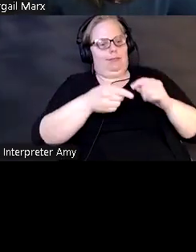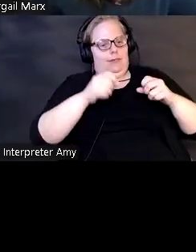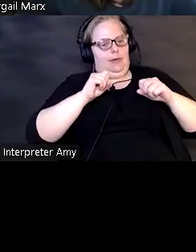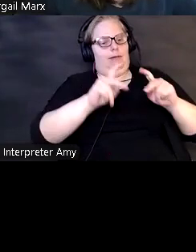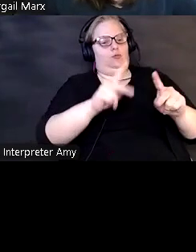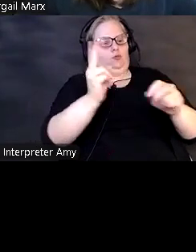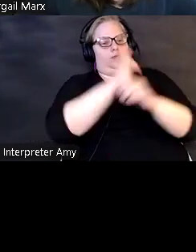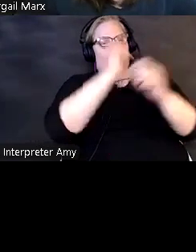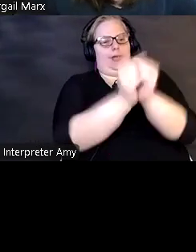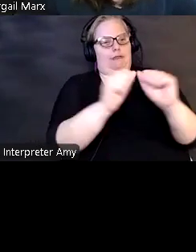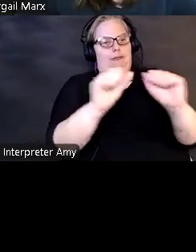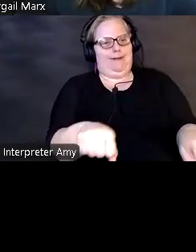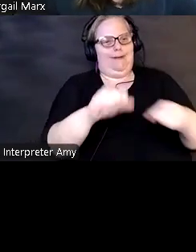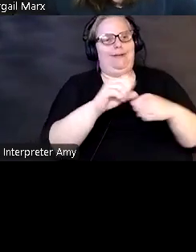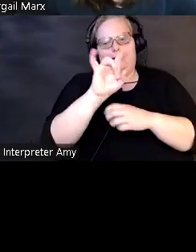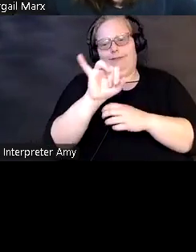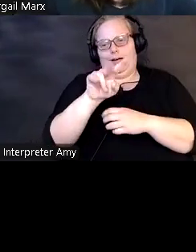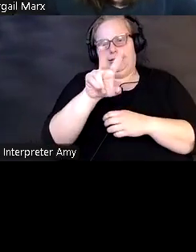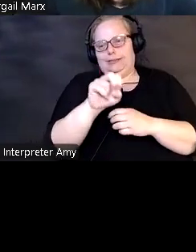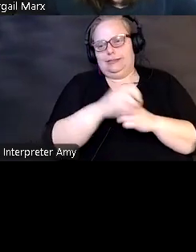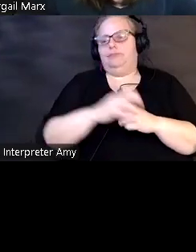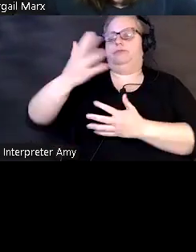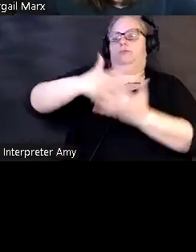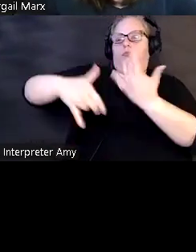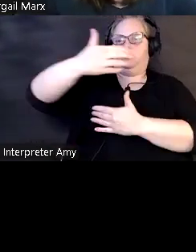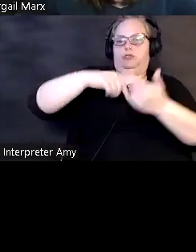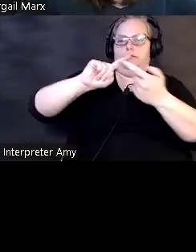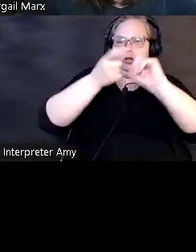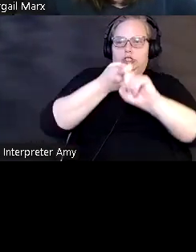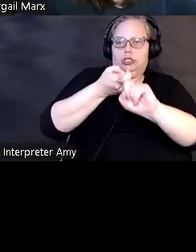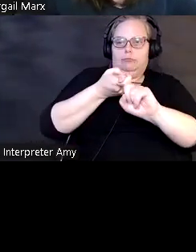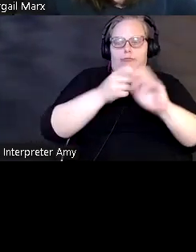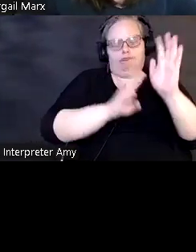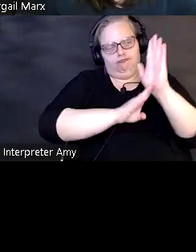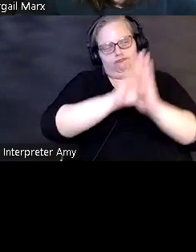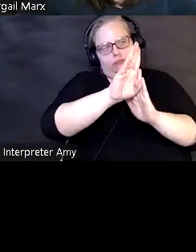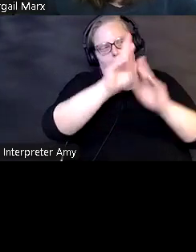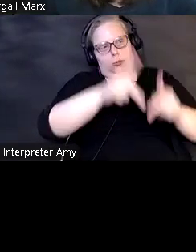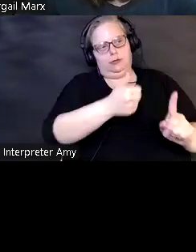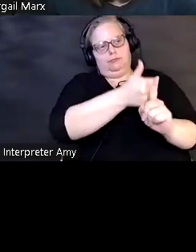The socialization and the friendship that you can develop with somebody who's using AAC is the